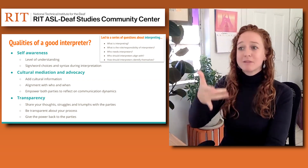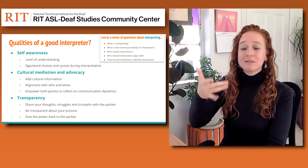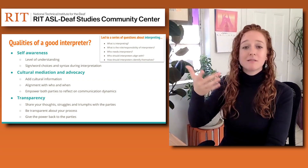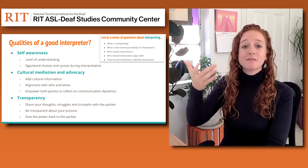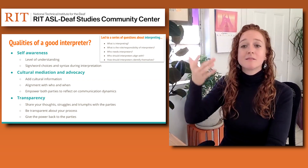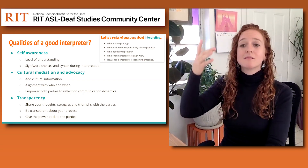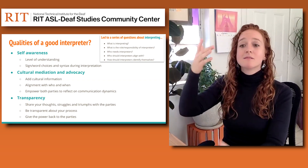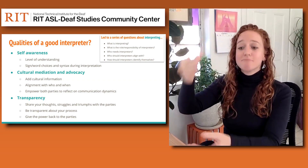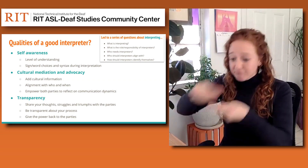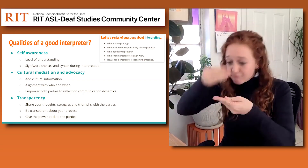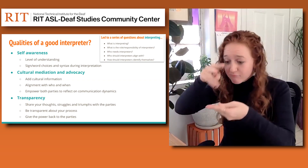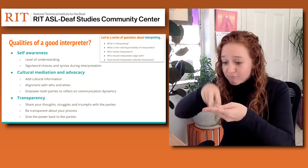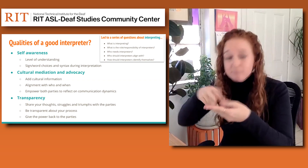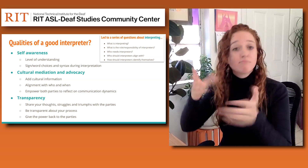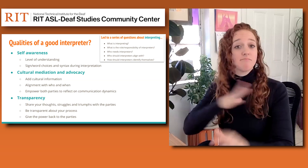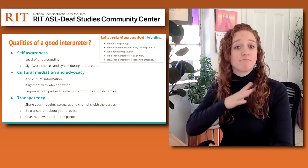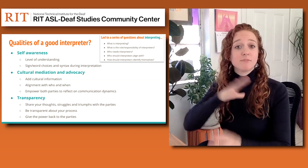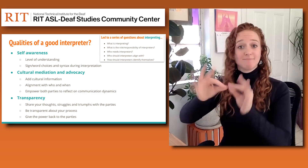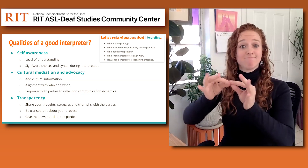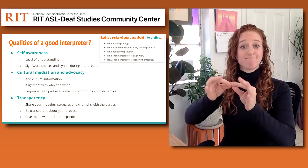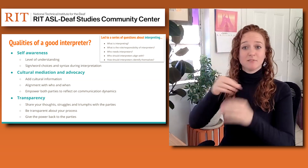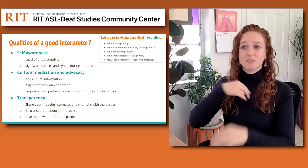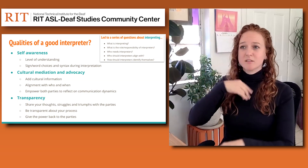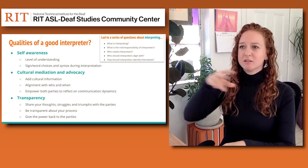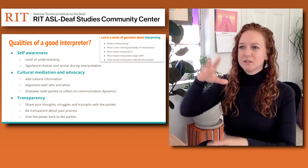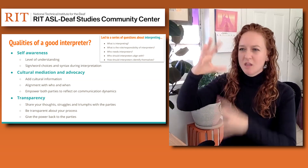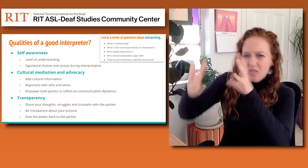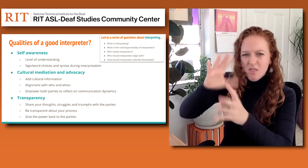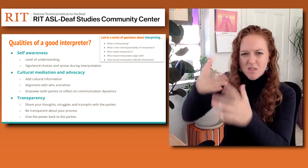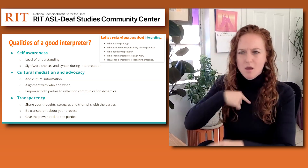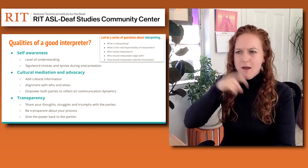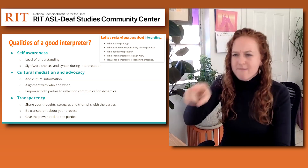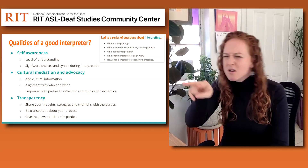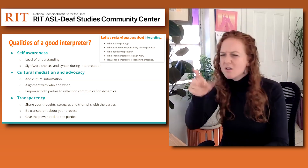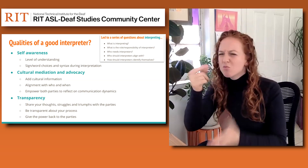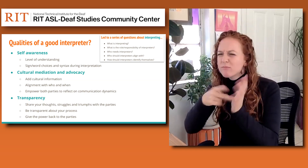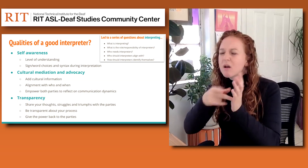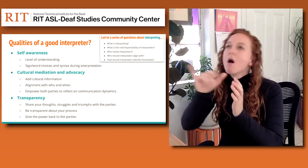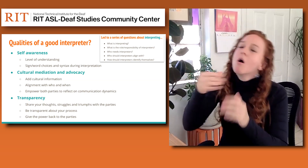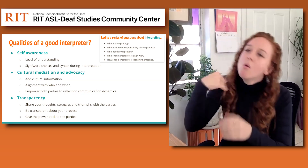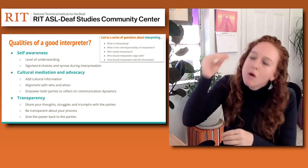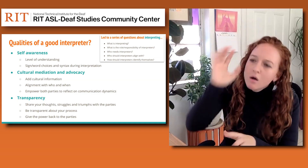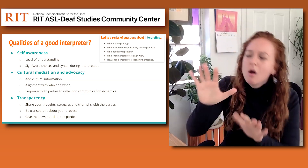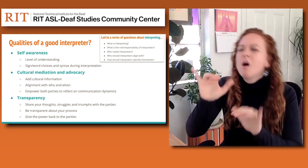the same thing for hearing presenters. They simply look at notes, good enough, and get on the way.